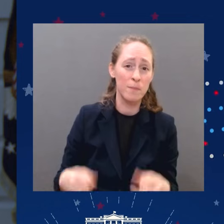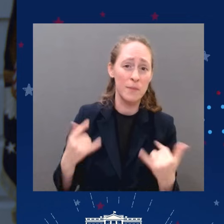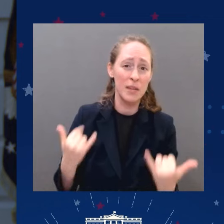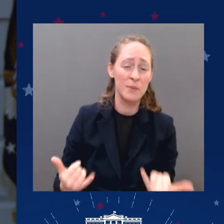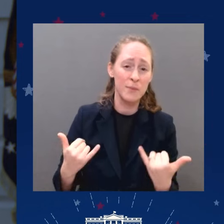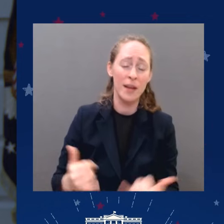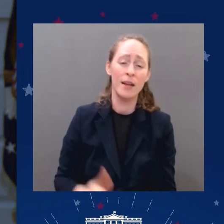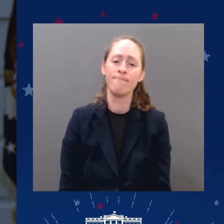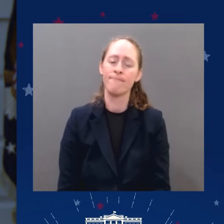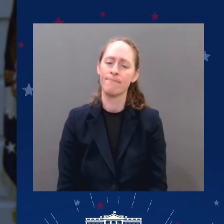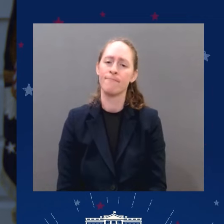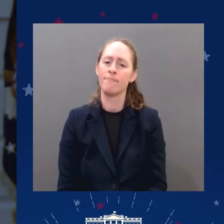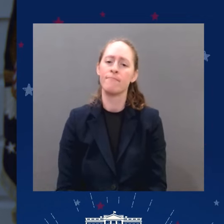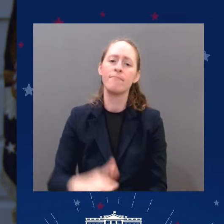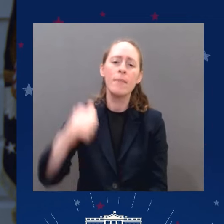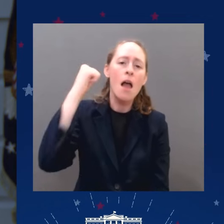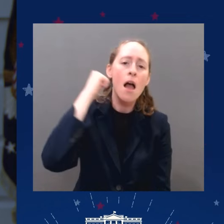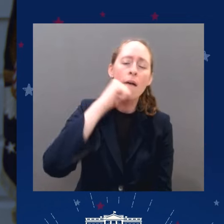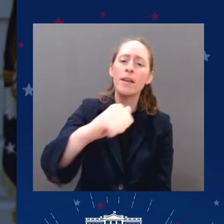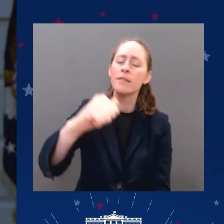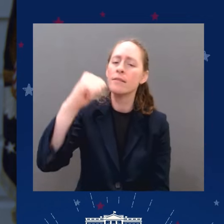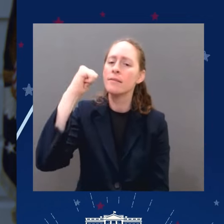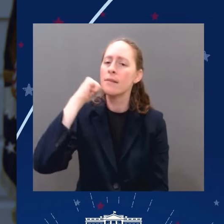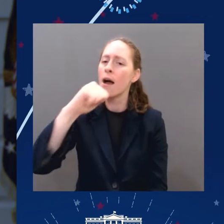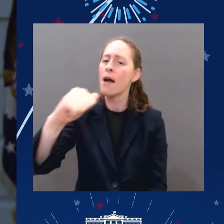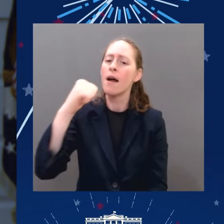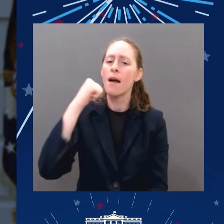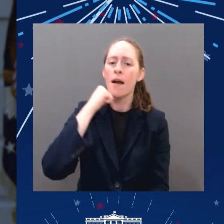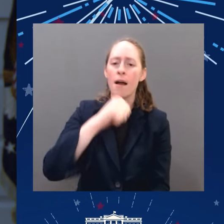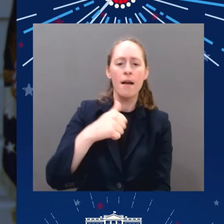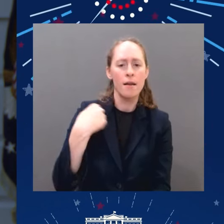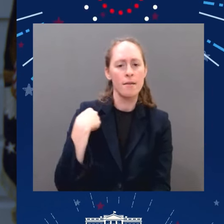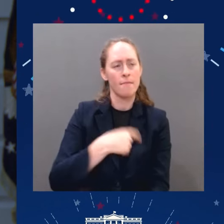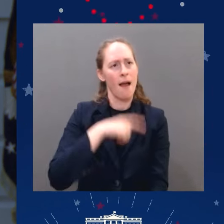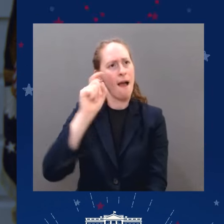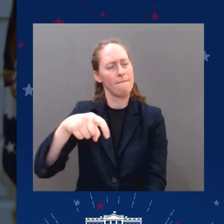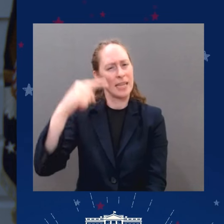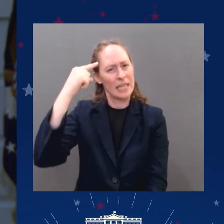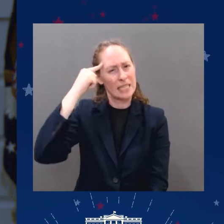nothing guaranteed about our way of life. We have to fight for it, defend it,